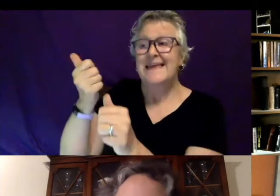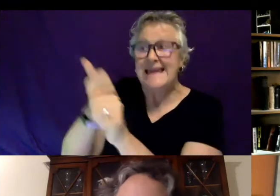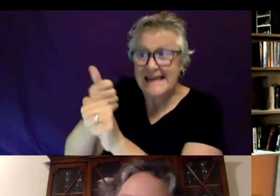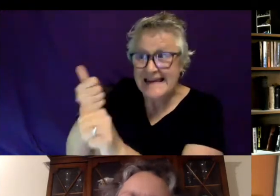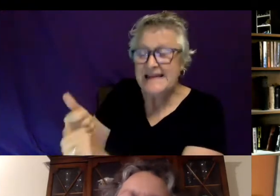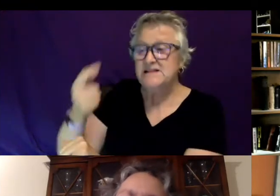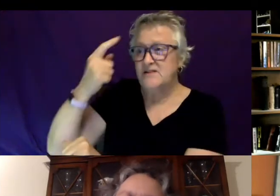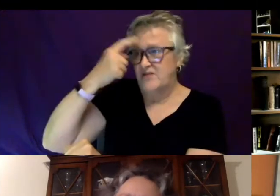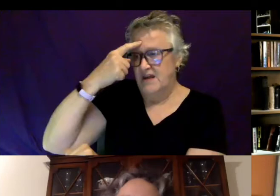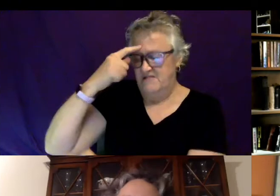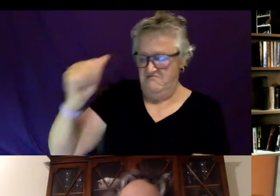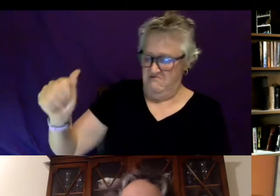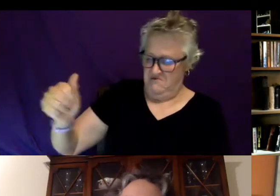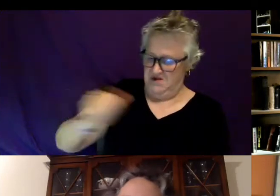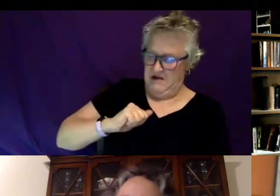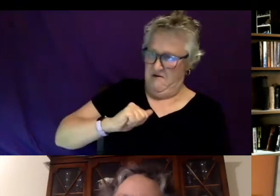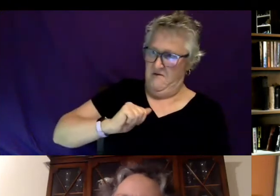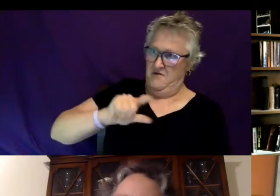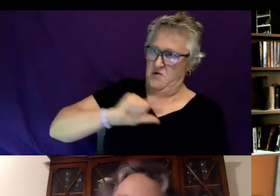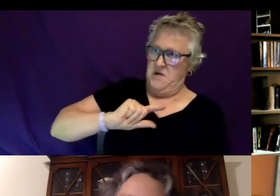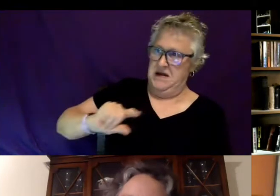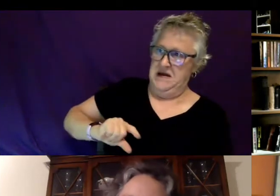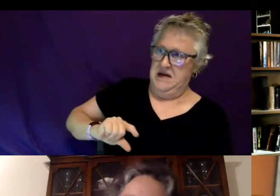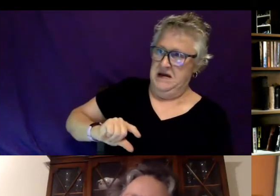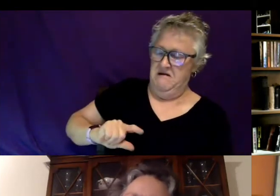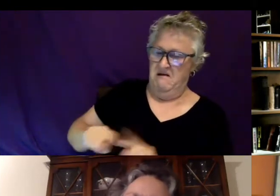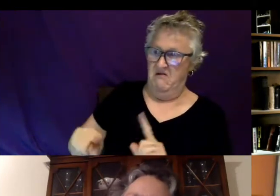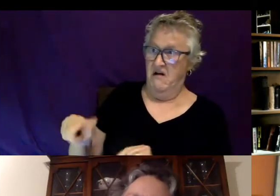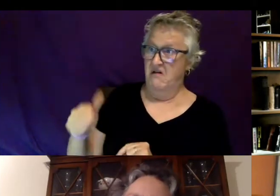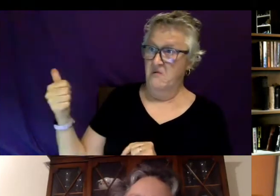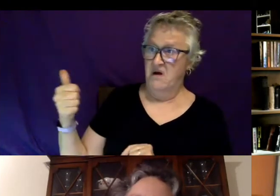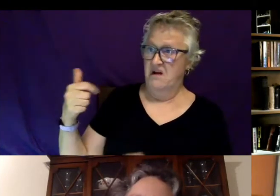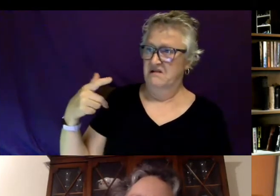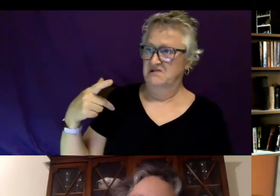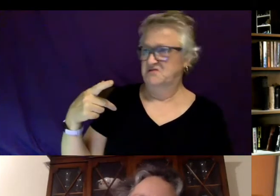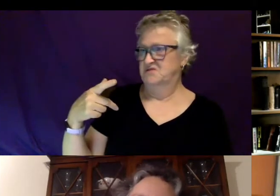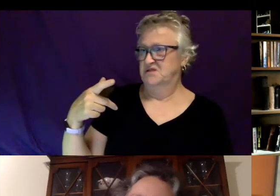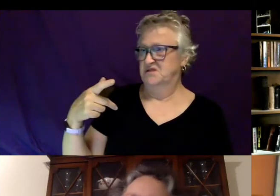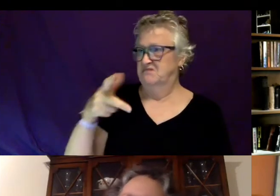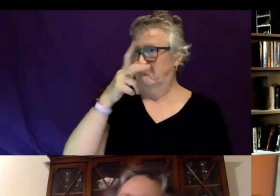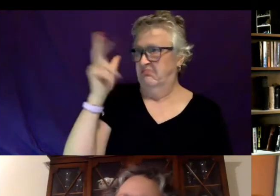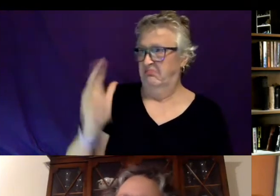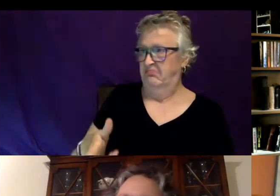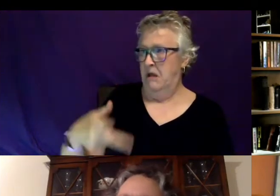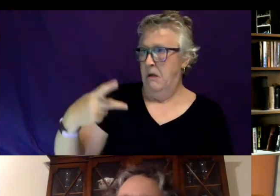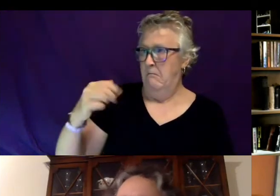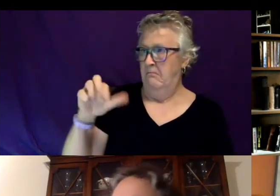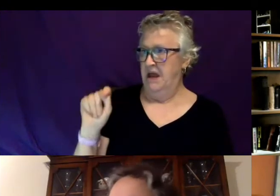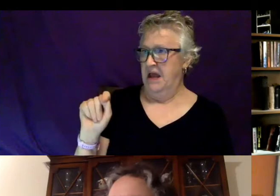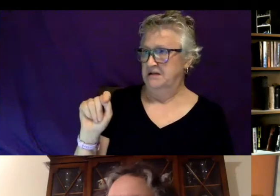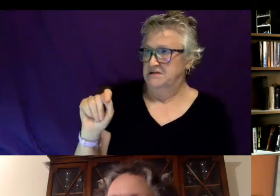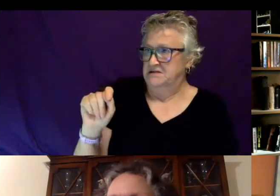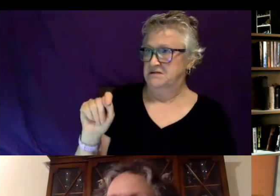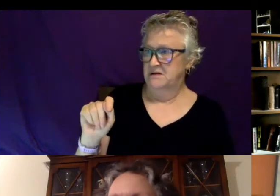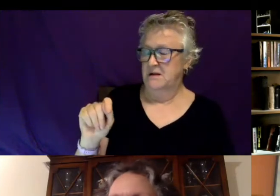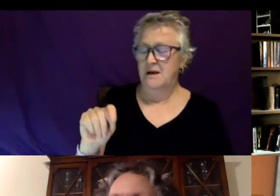So they're-- uh, but but the, the green cheek Conyer's my bird, and the other one belongs to my wife,